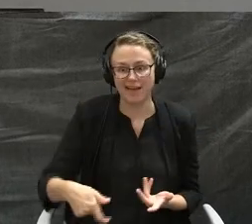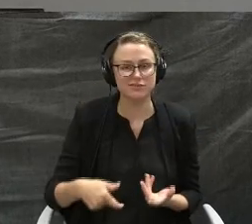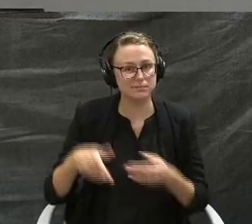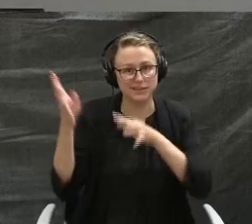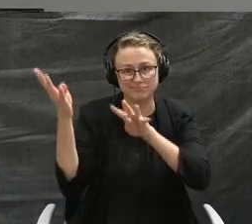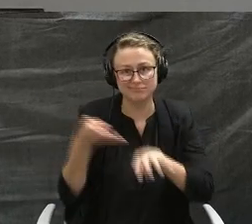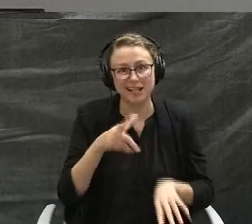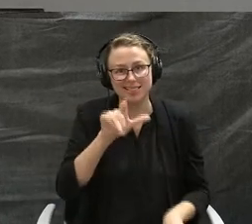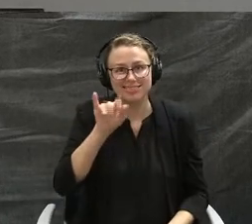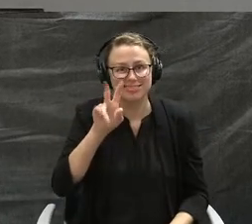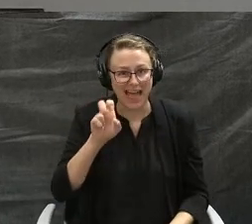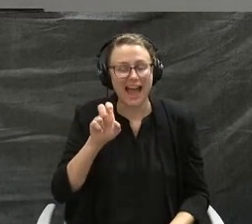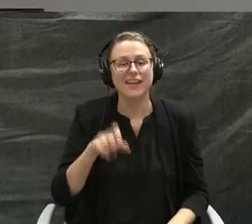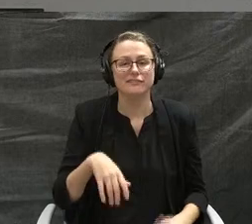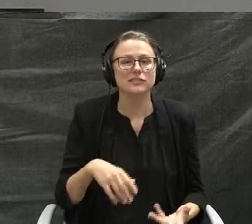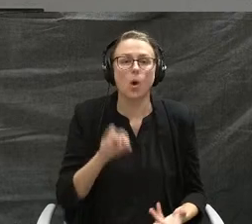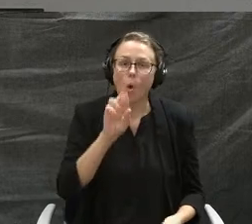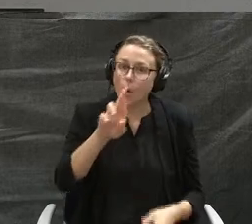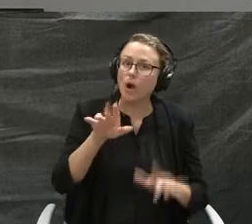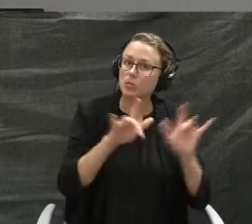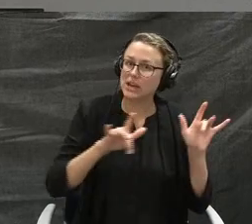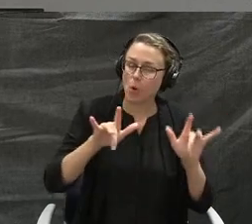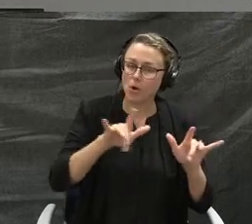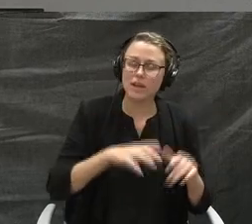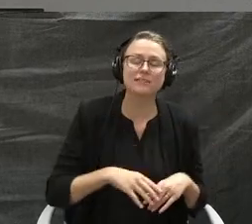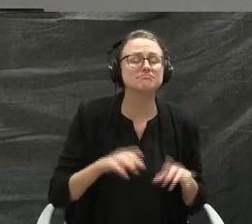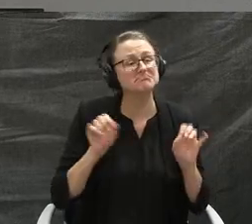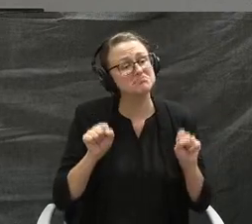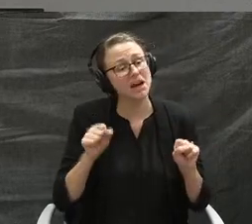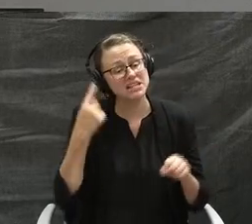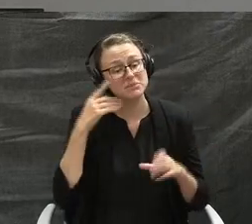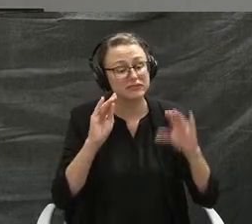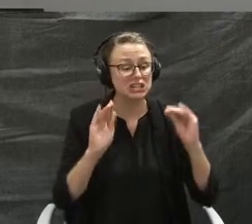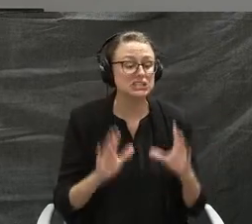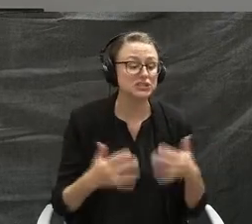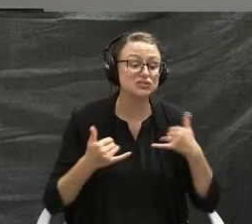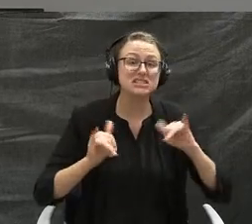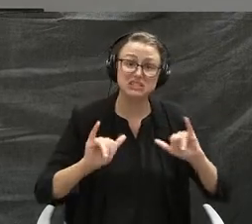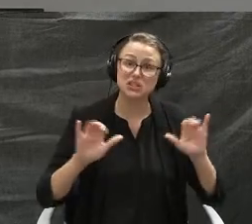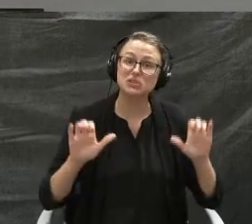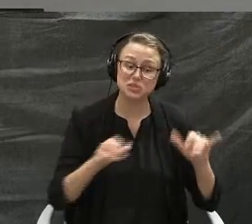prerecorded. And it's possible for teachers still to do individual lessons for